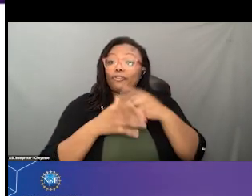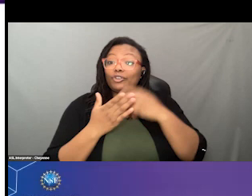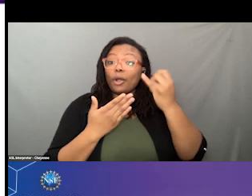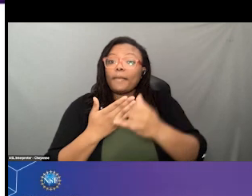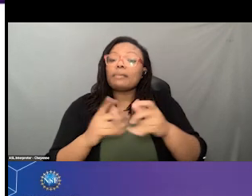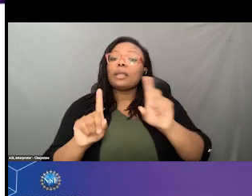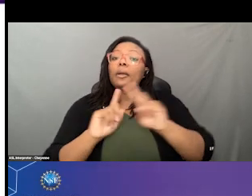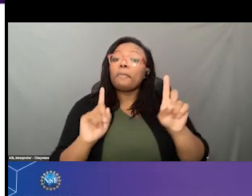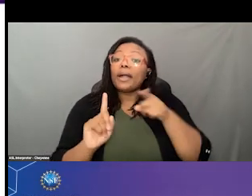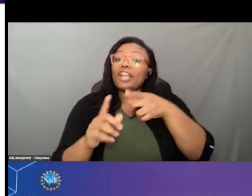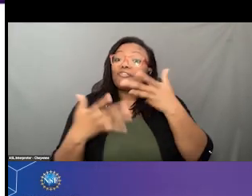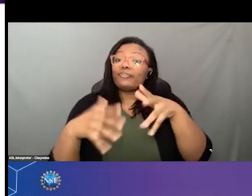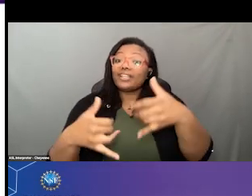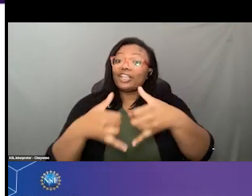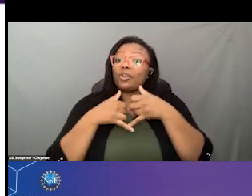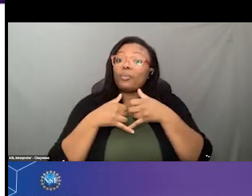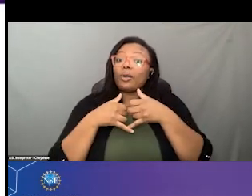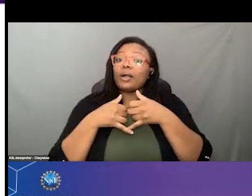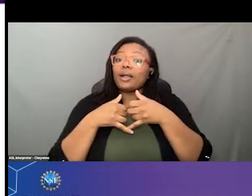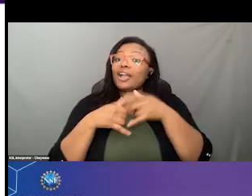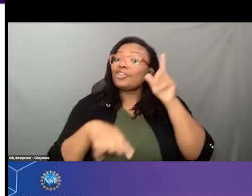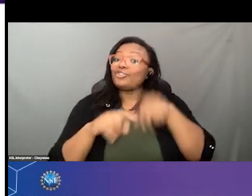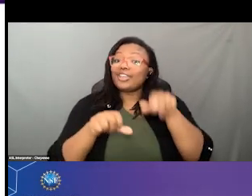However, once you get awarded, you cannot work with human subjects.